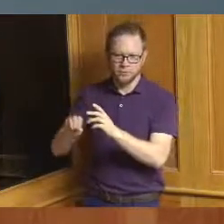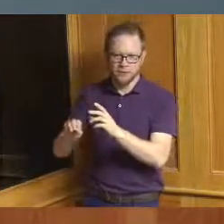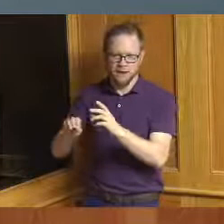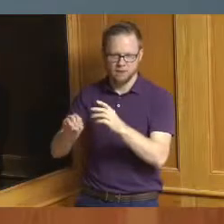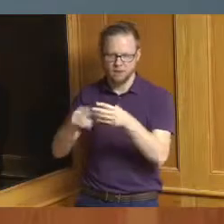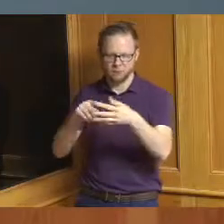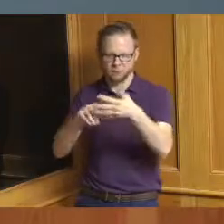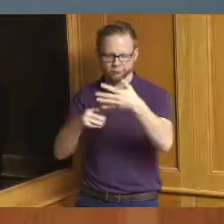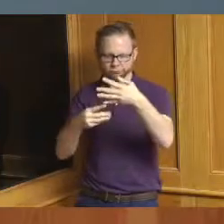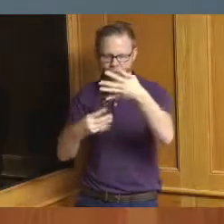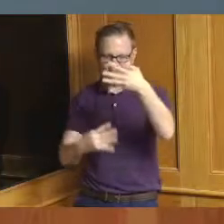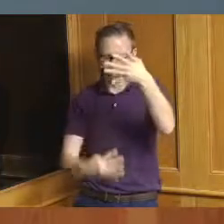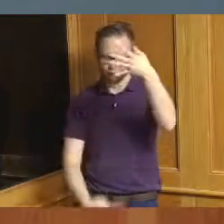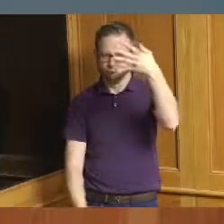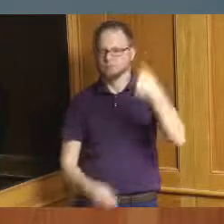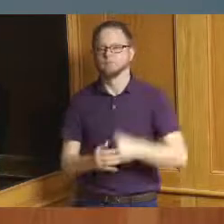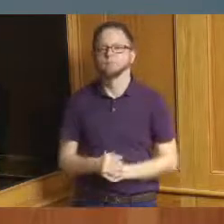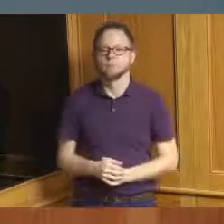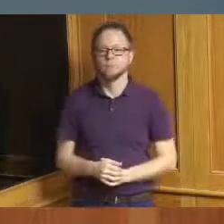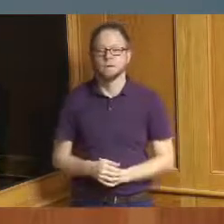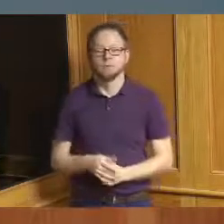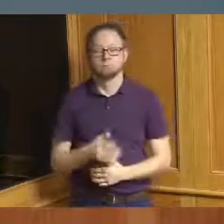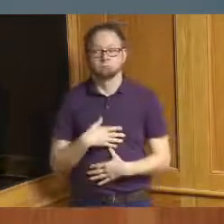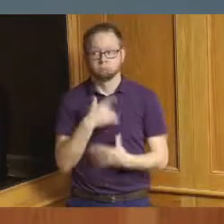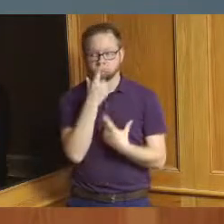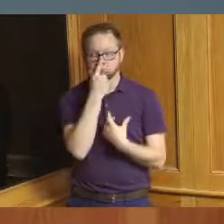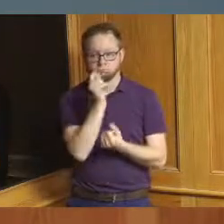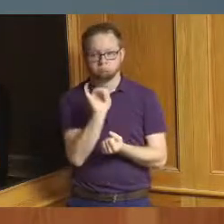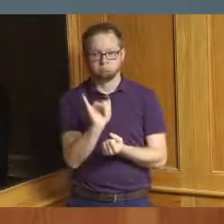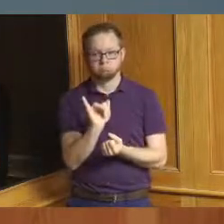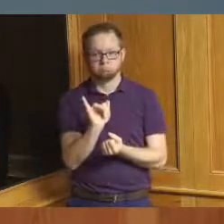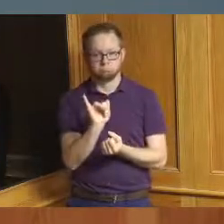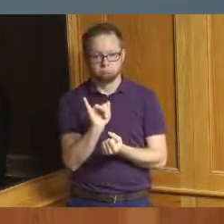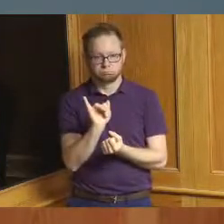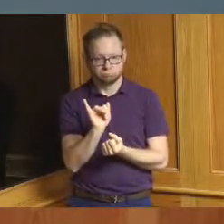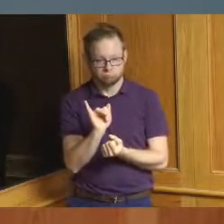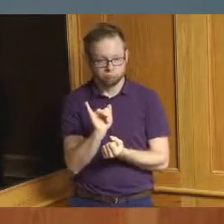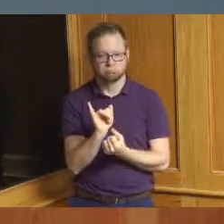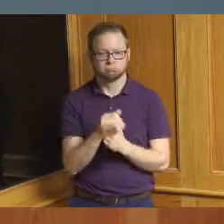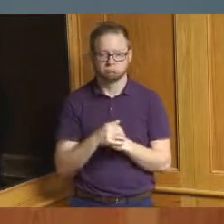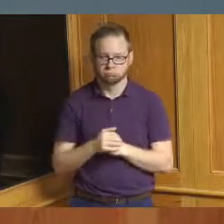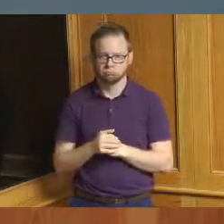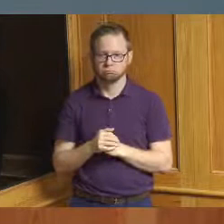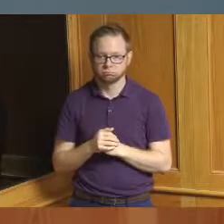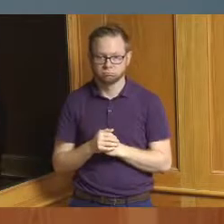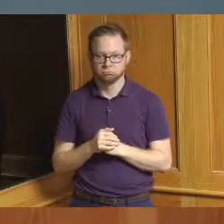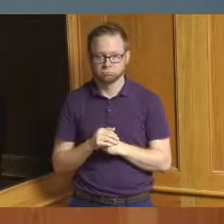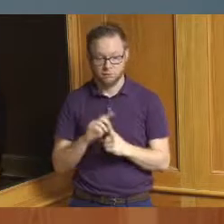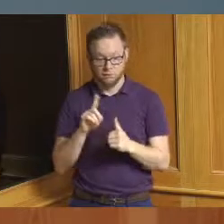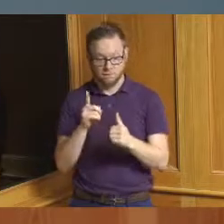there what was interesting for me is the number of vaccines for the first dose there were four